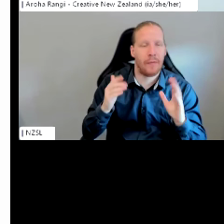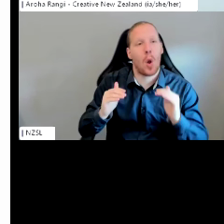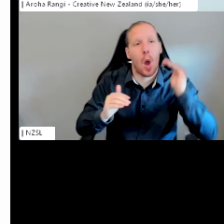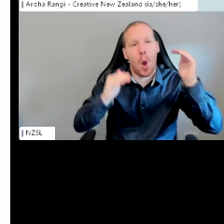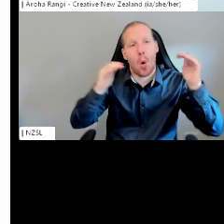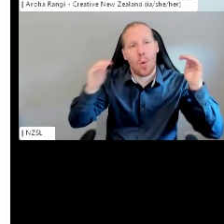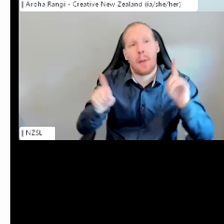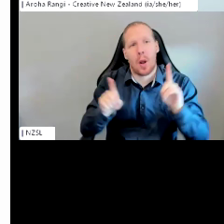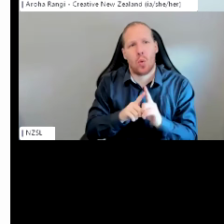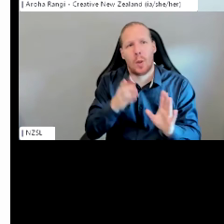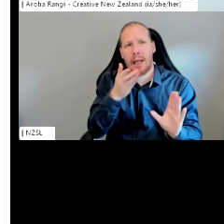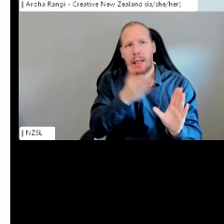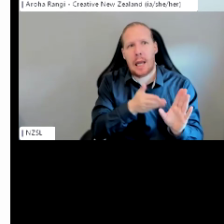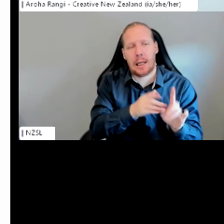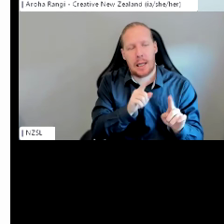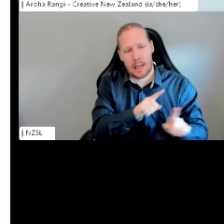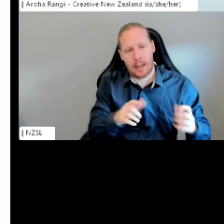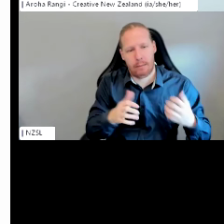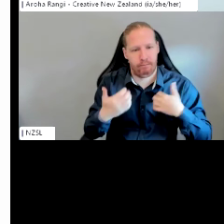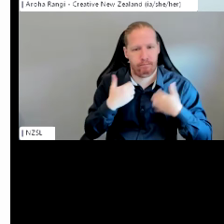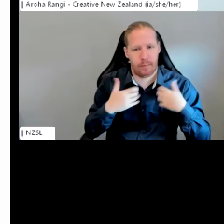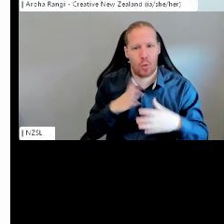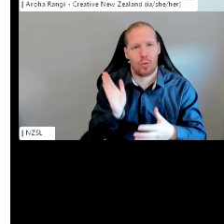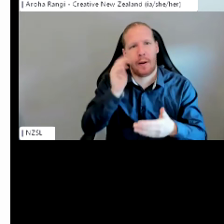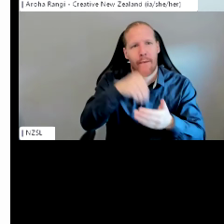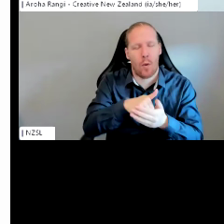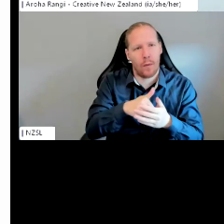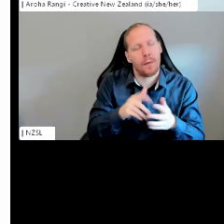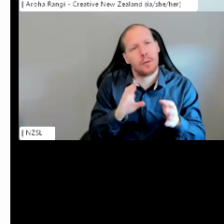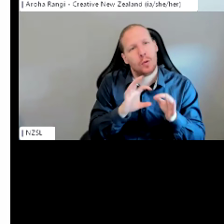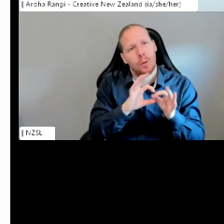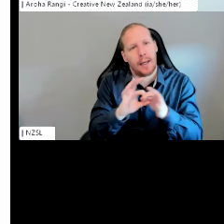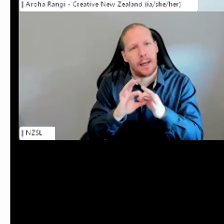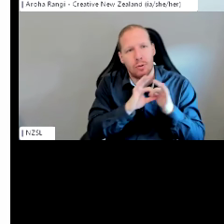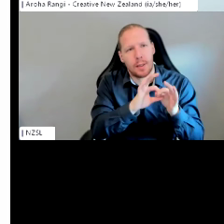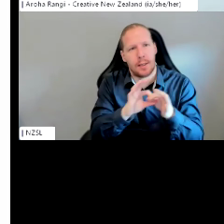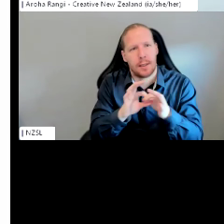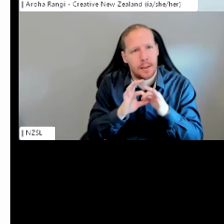of things to be connected. um they're almost as willing to volunteer as they are to join